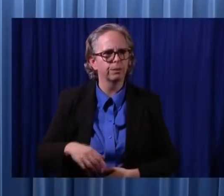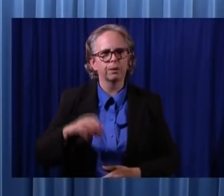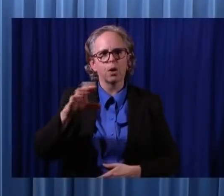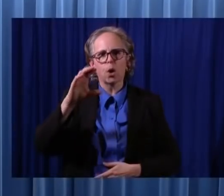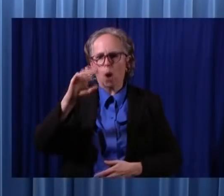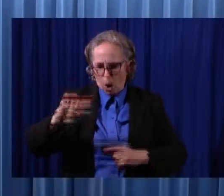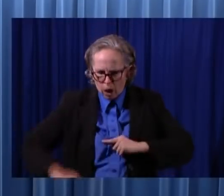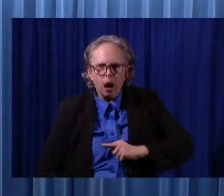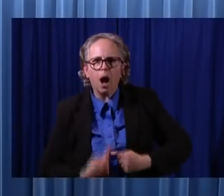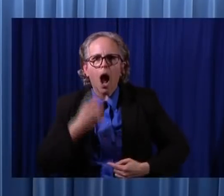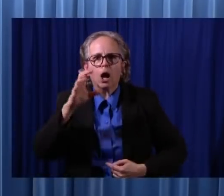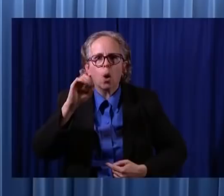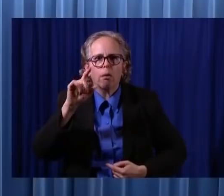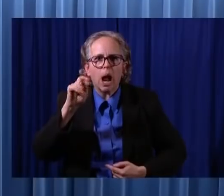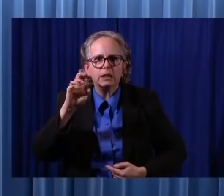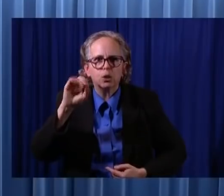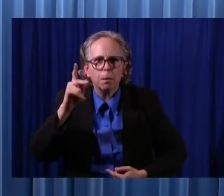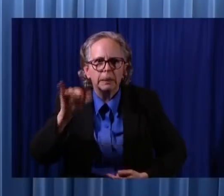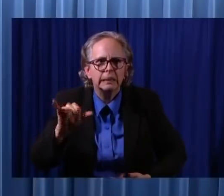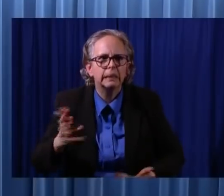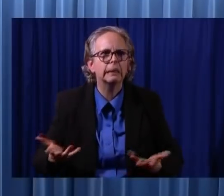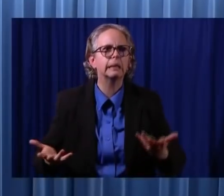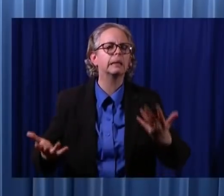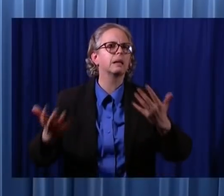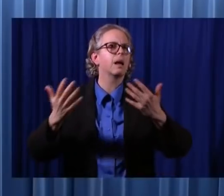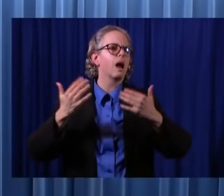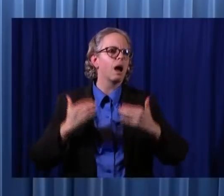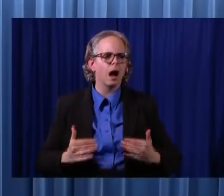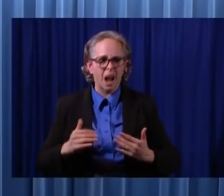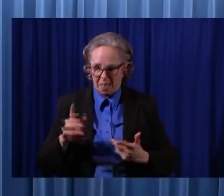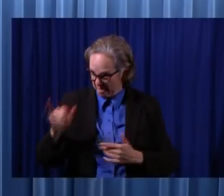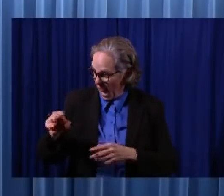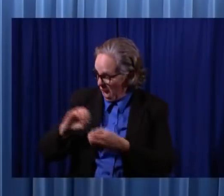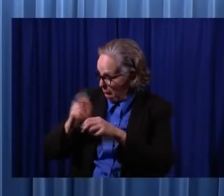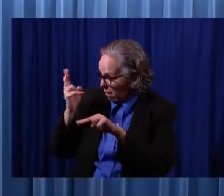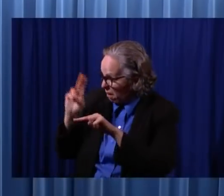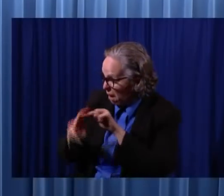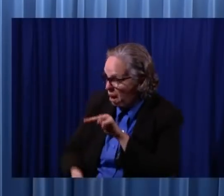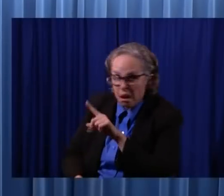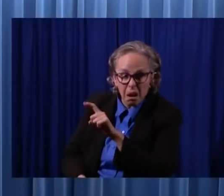SURE THAT . WE'VE ACTUALLY SEEN STATEWIDE A DECREASE A DECREASE